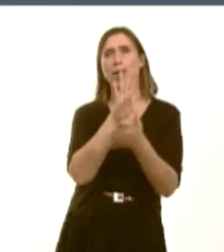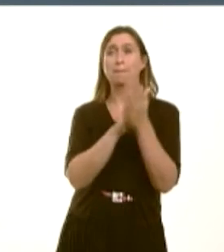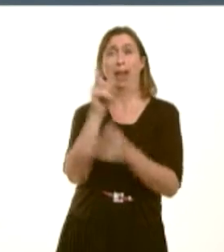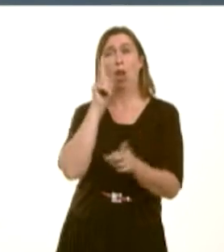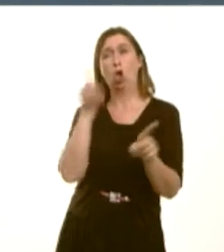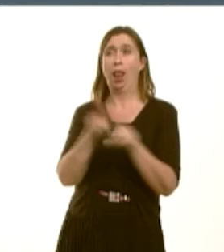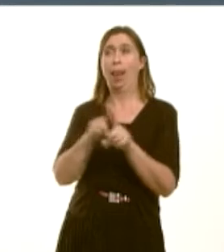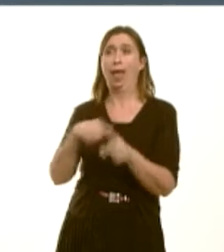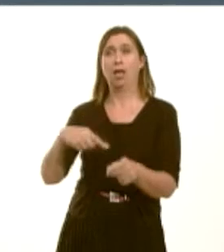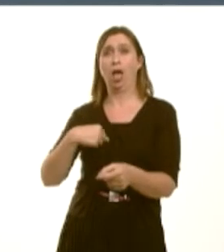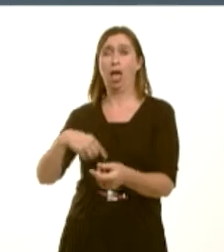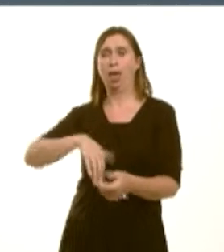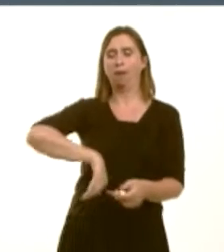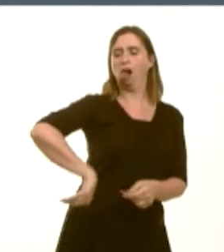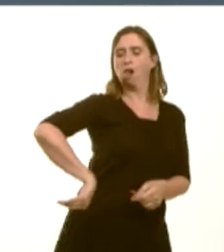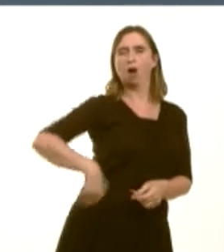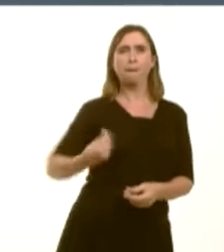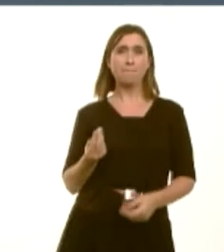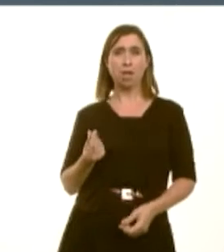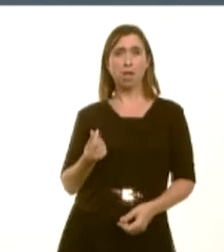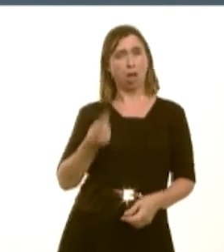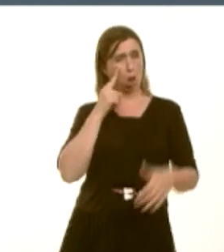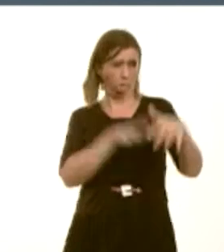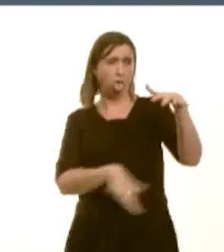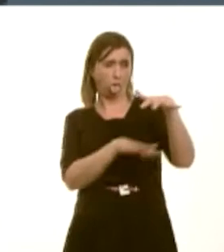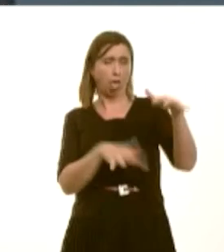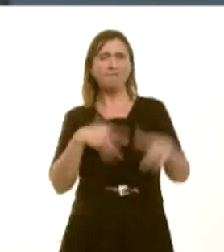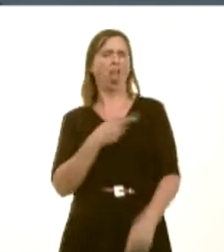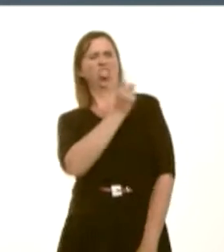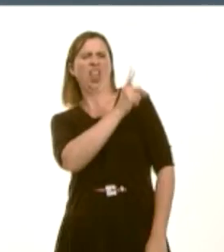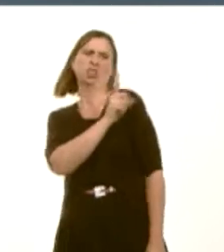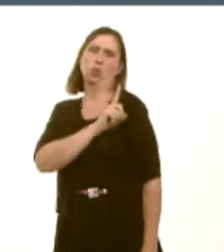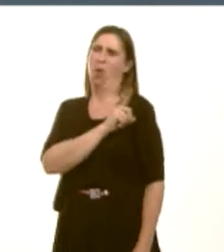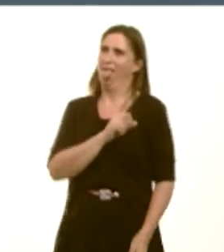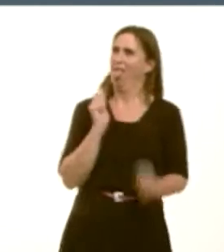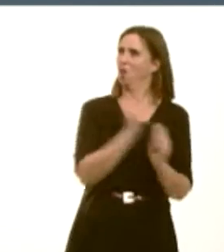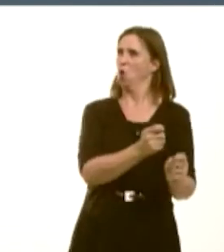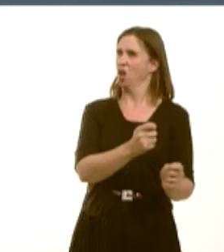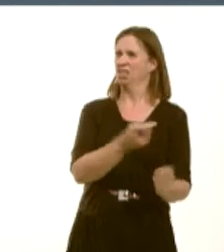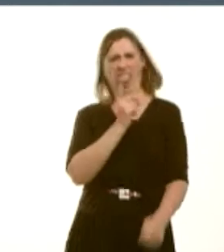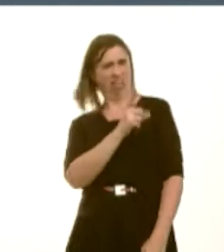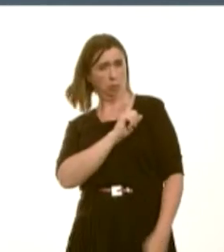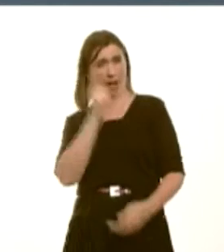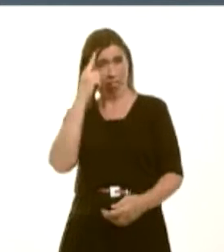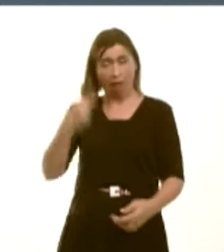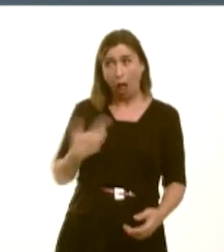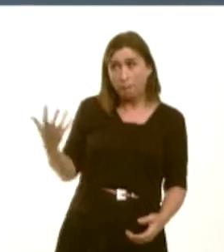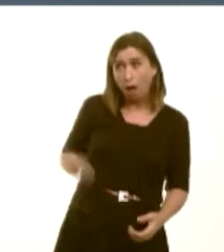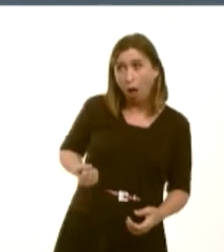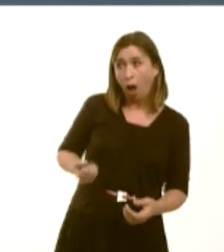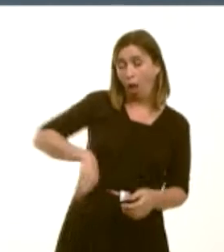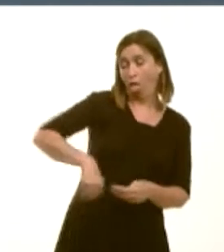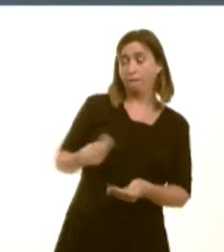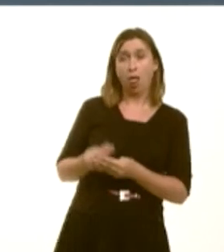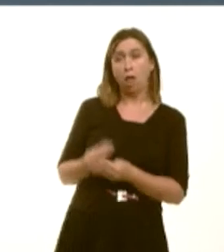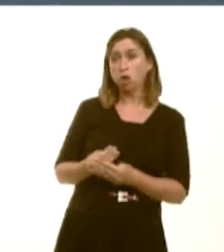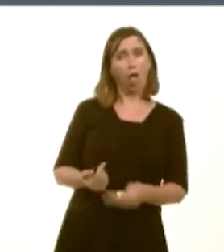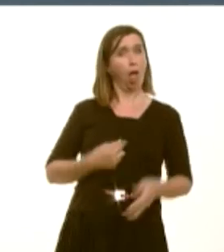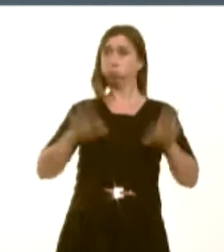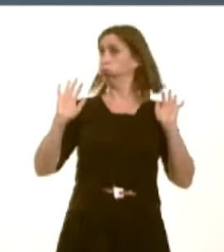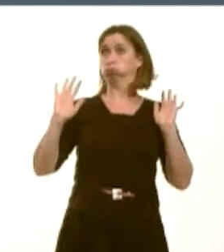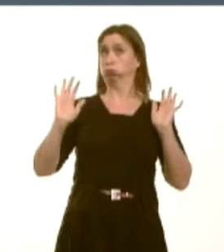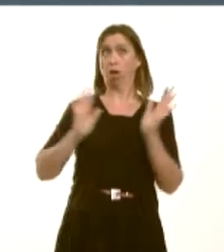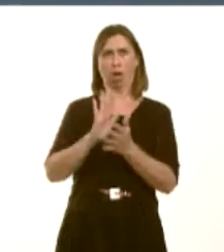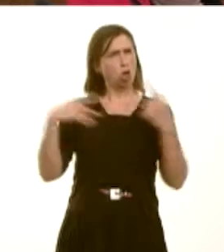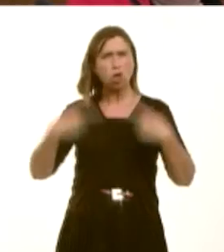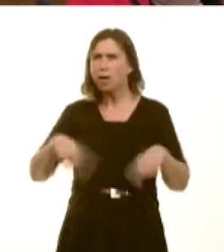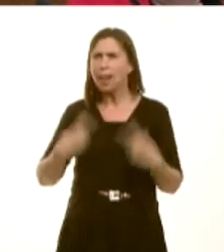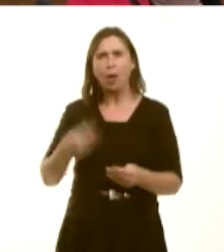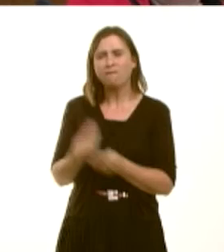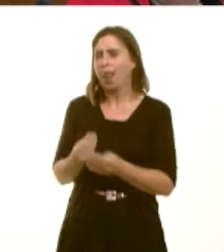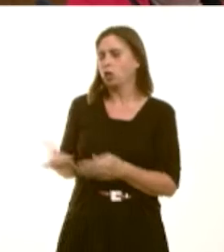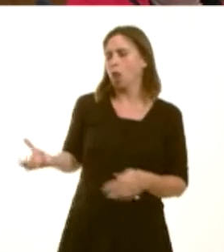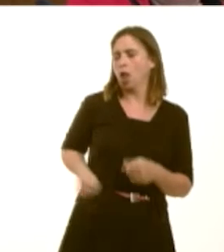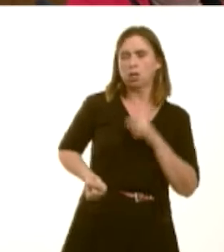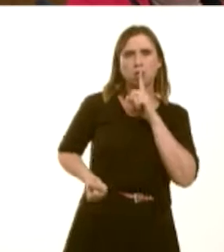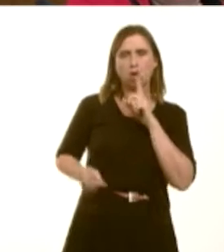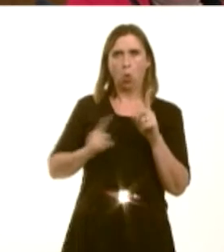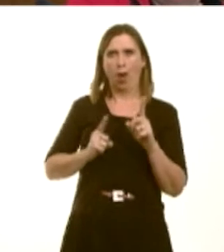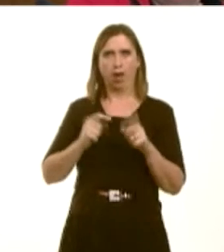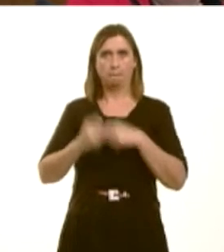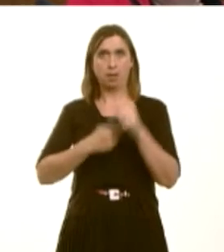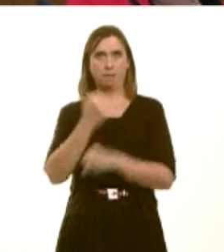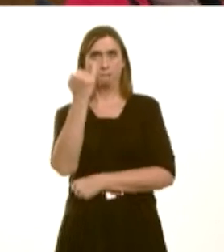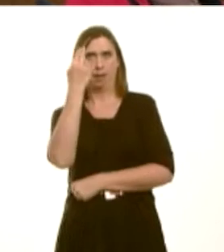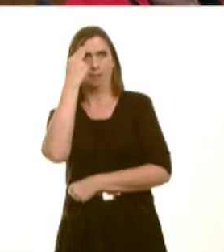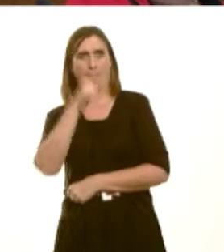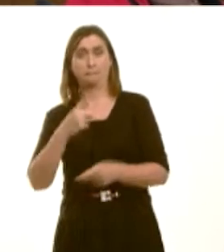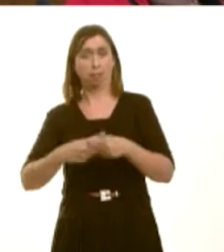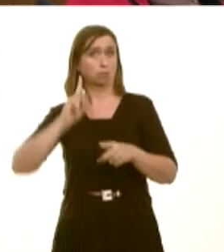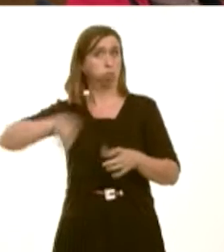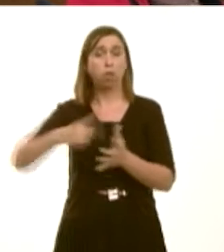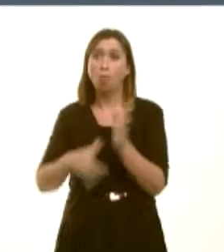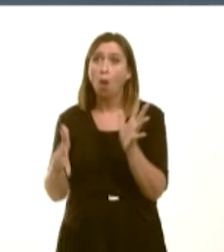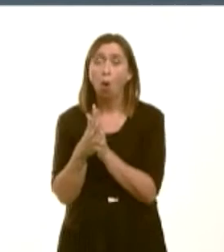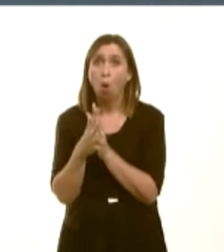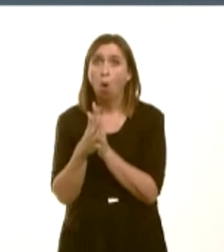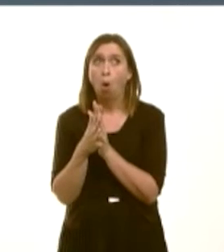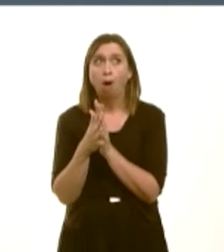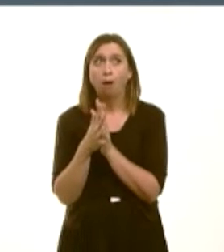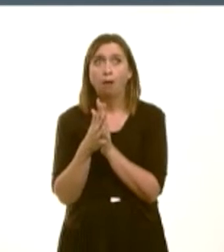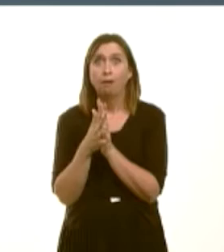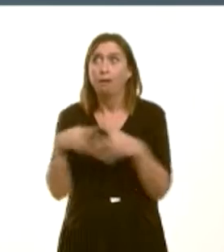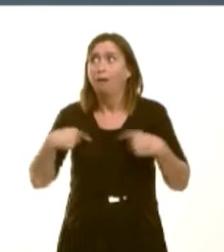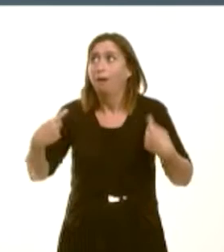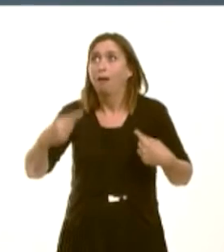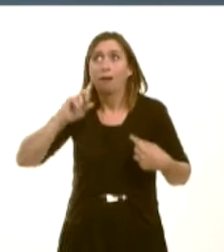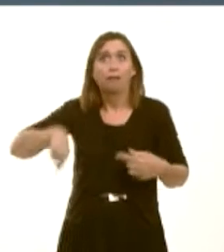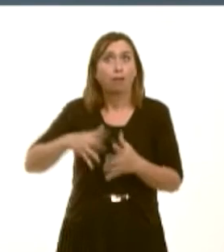It will make an enormous difference in terms of what weíre able to do when we see the